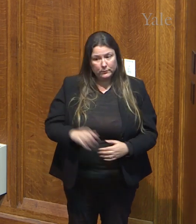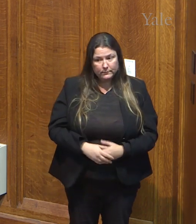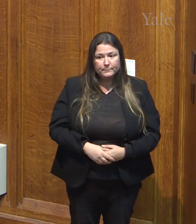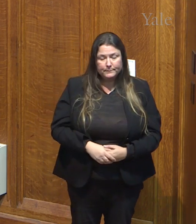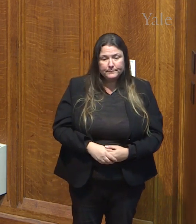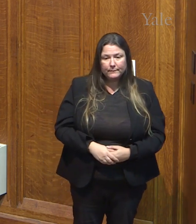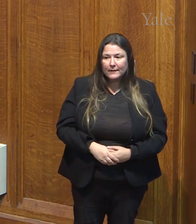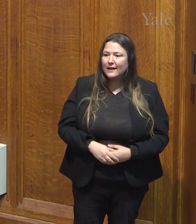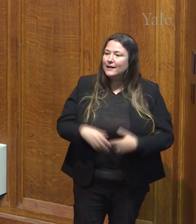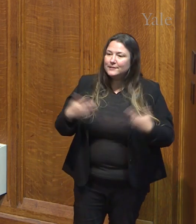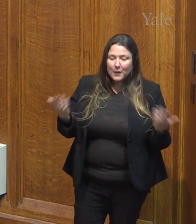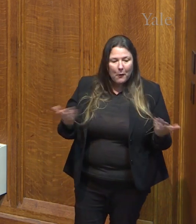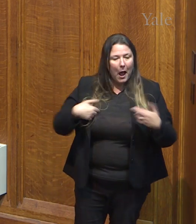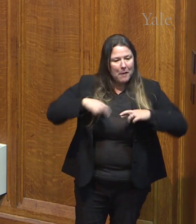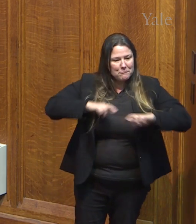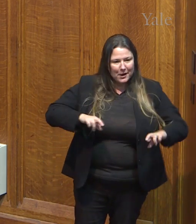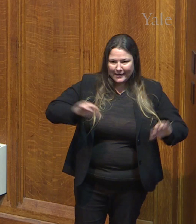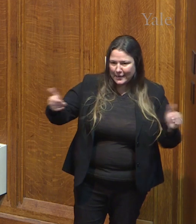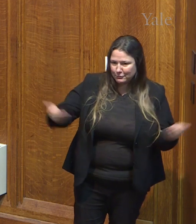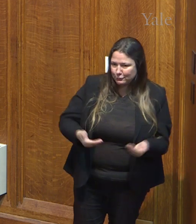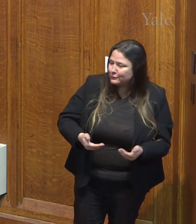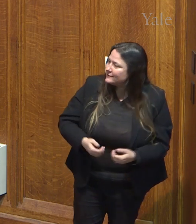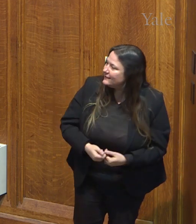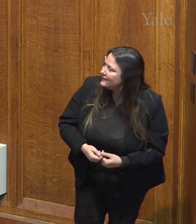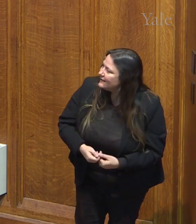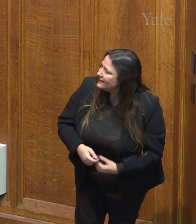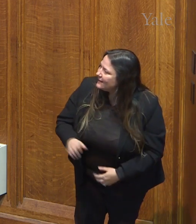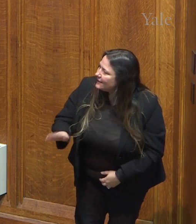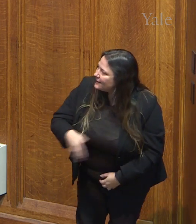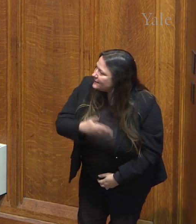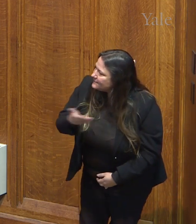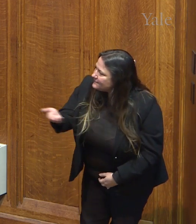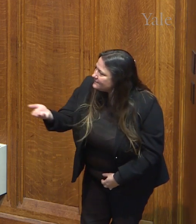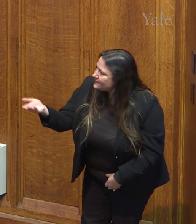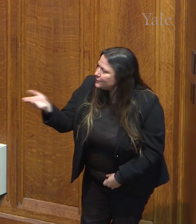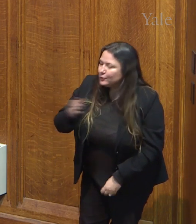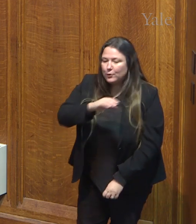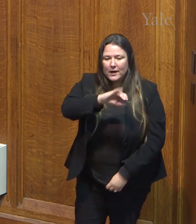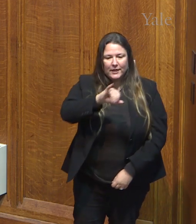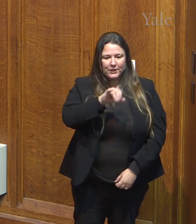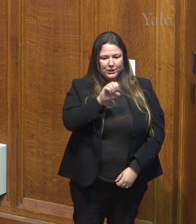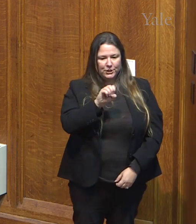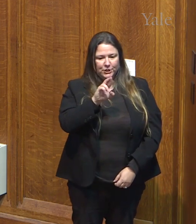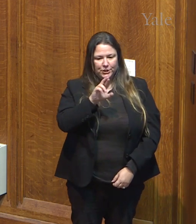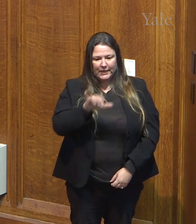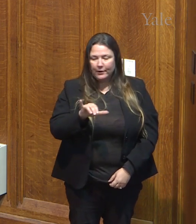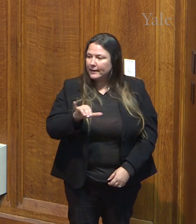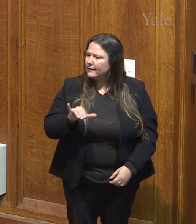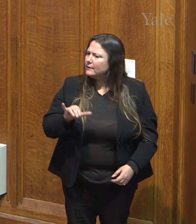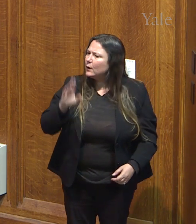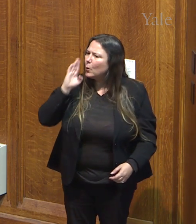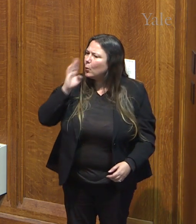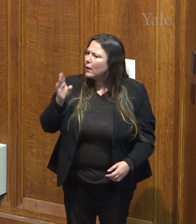So without further ado, I will turn this over to Gerry who will, I gather, be giving you material